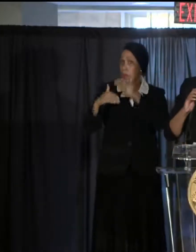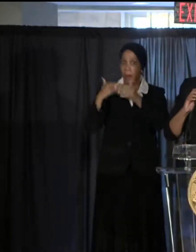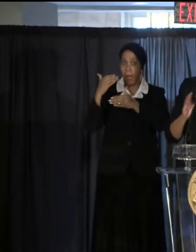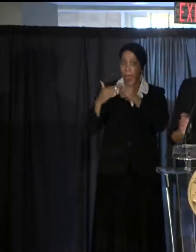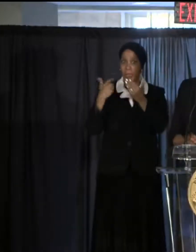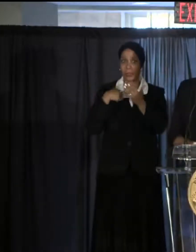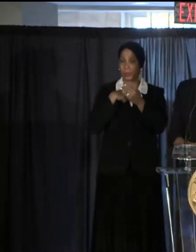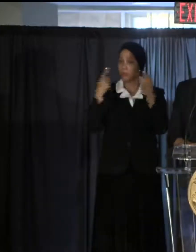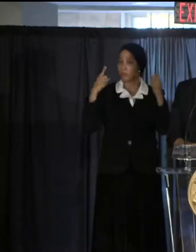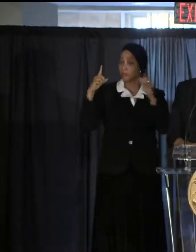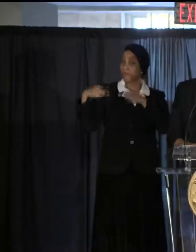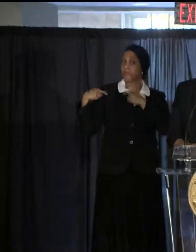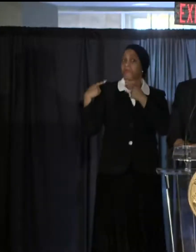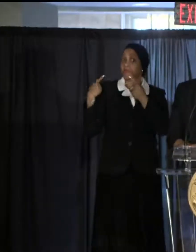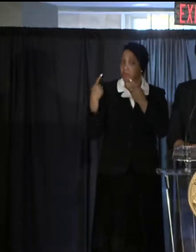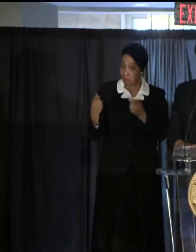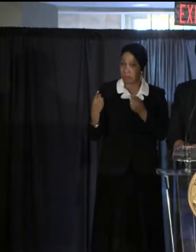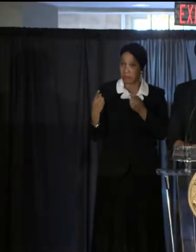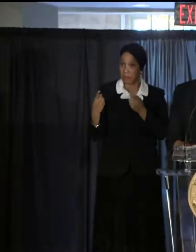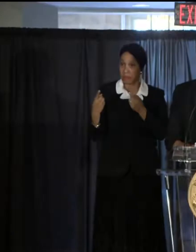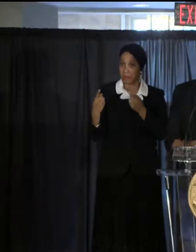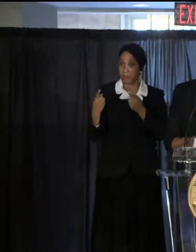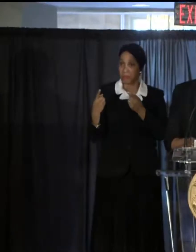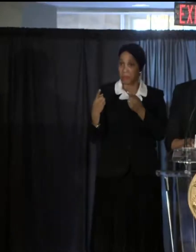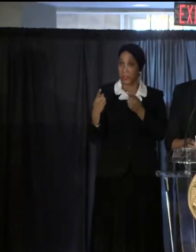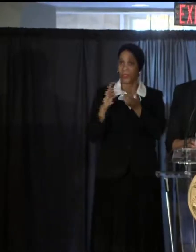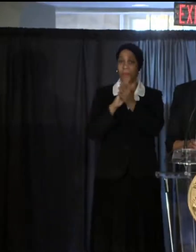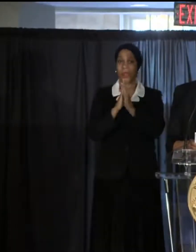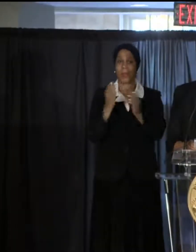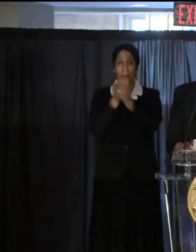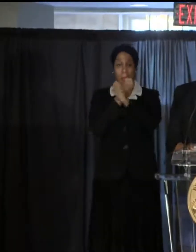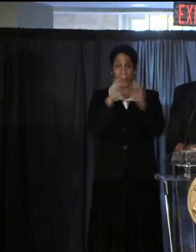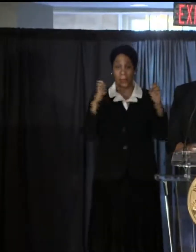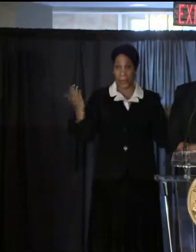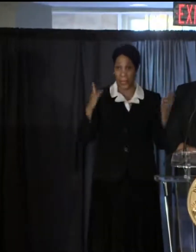HAVE MADE IN ACTUALLY BEING EMANCIPATED IN THE DISTRICT OF